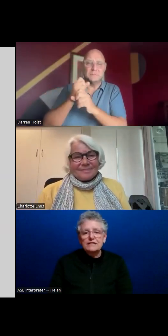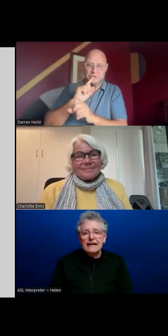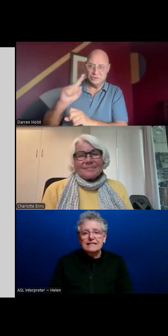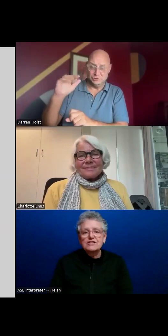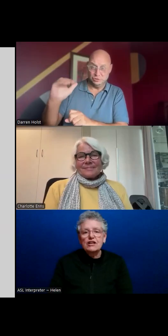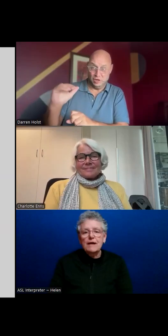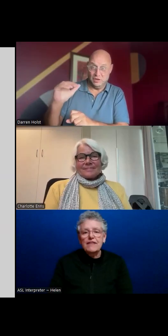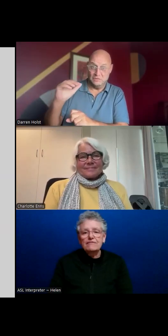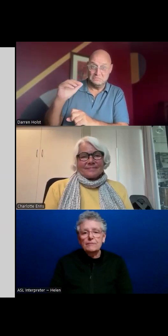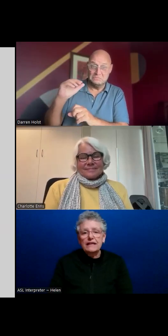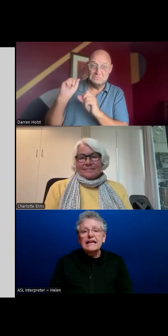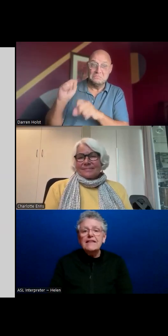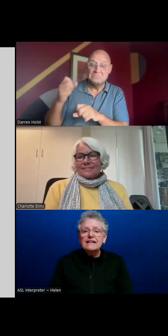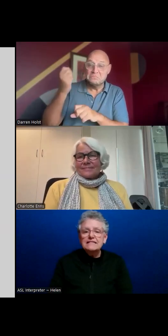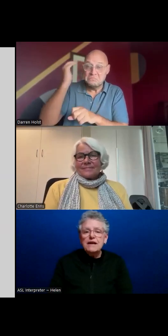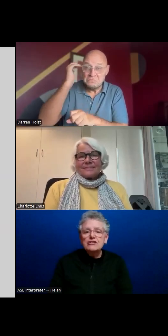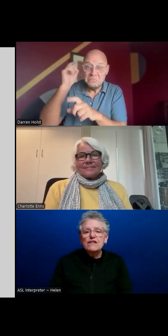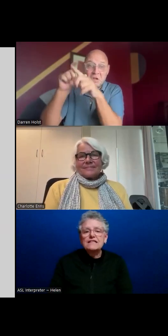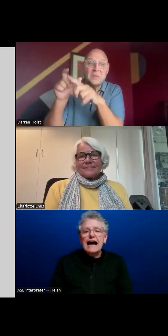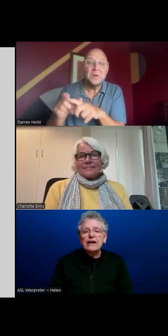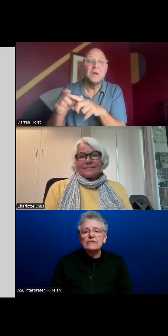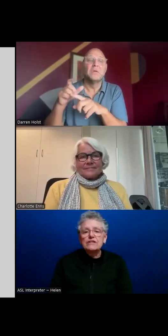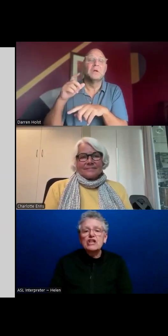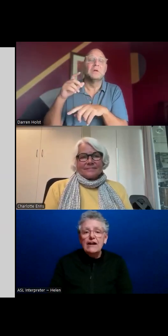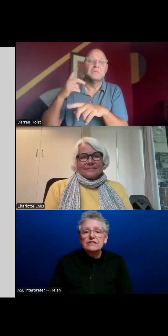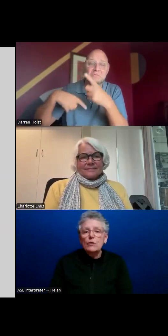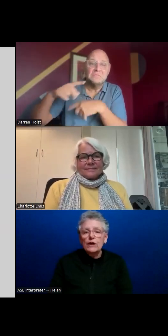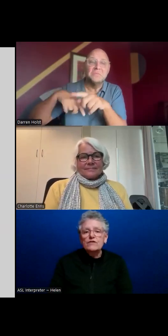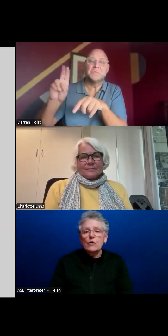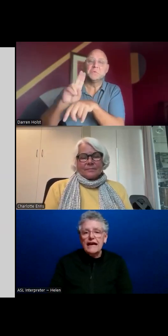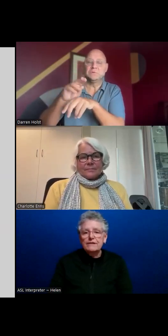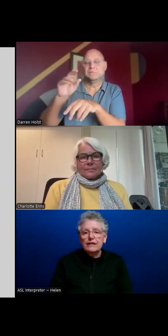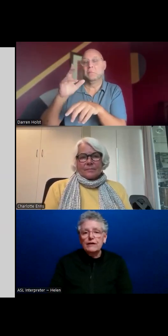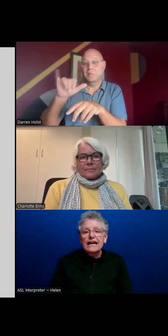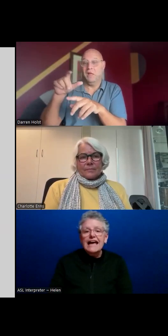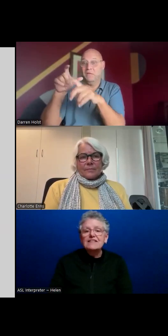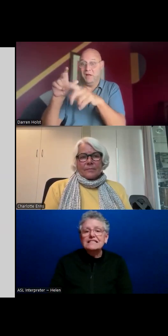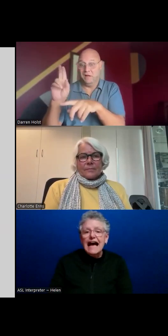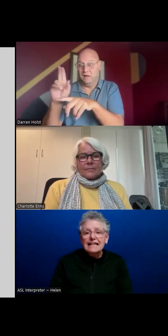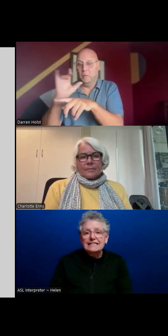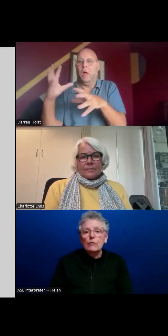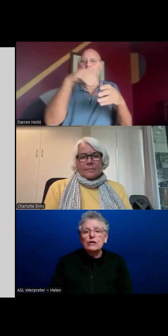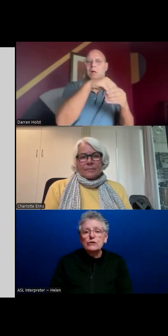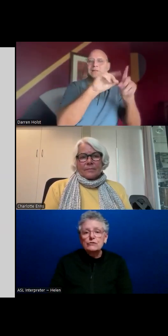of the pre-test. Let's talk about that for a minute. That's to make sure that the child is aware of the vocabulary. And the signs that will be